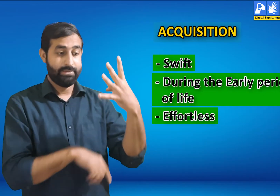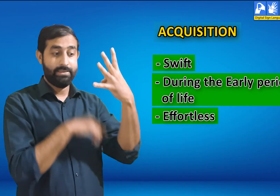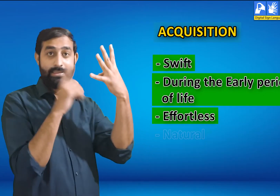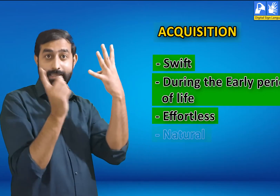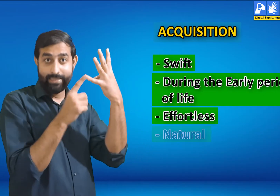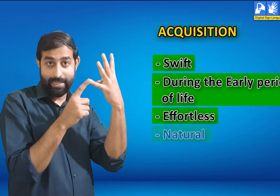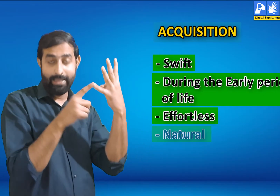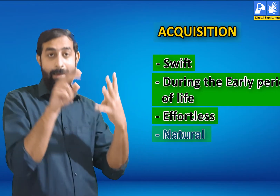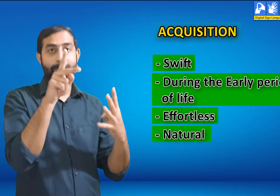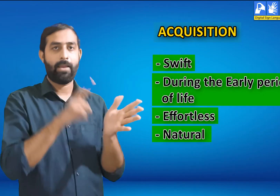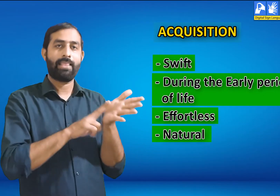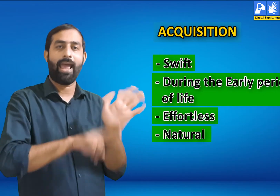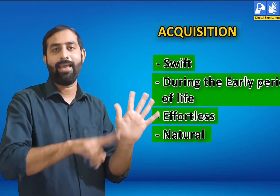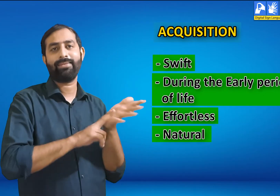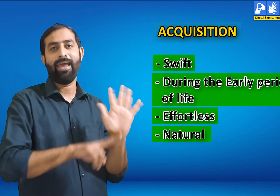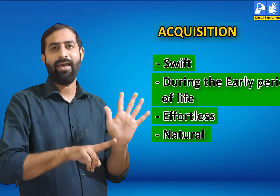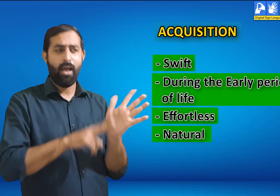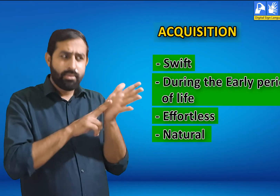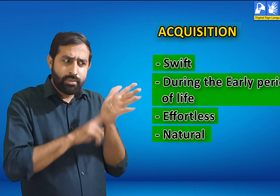Lastly, it is natural.